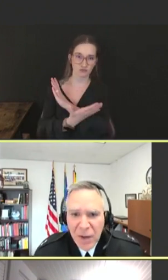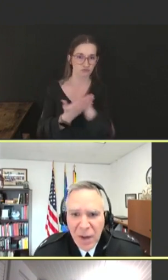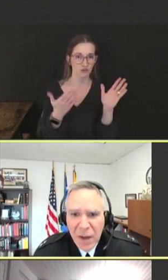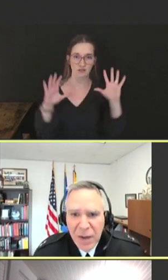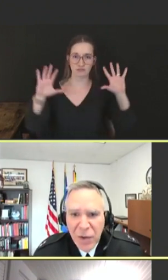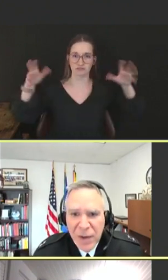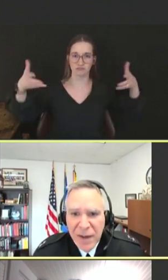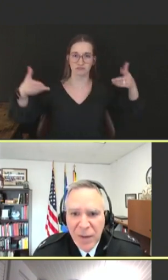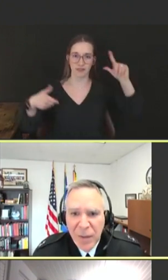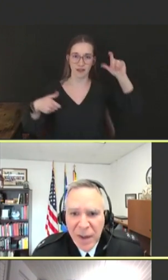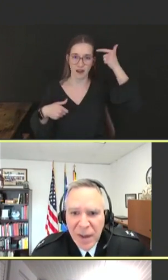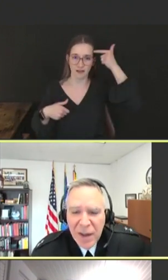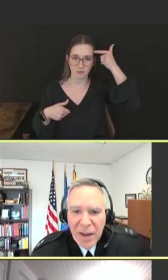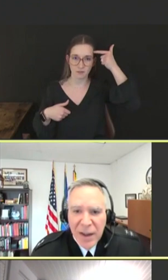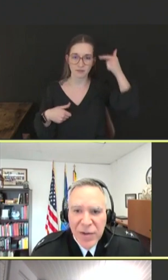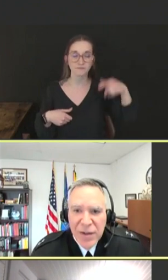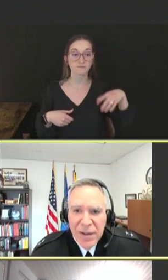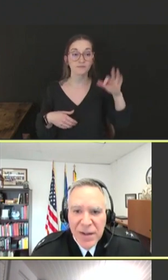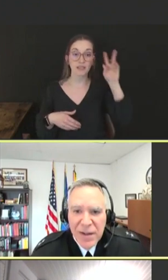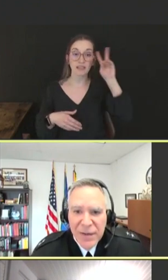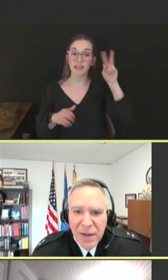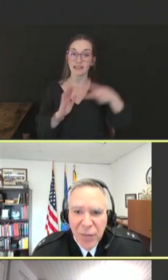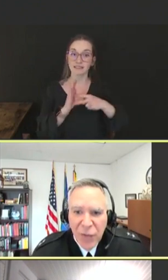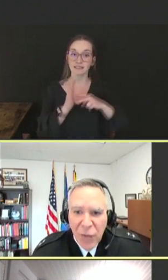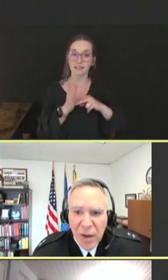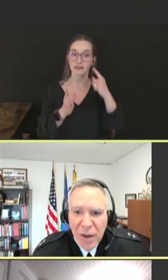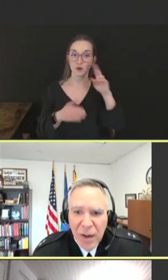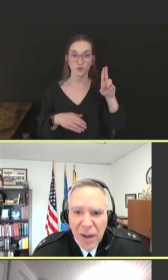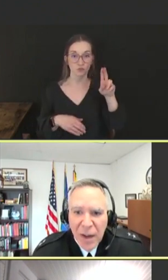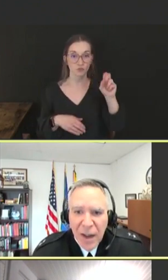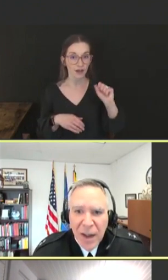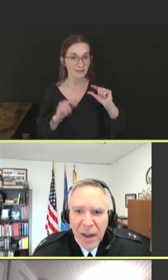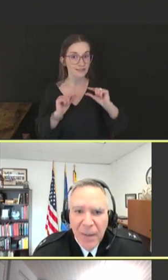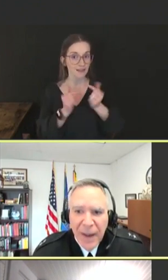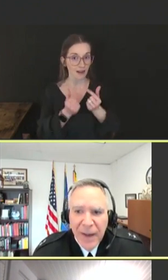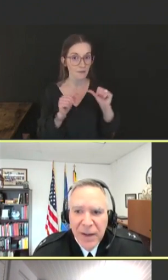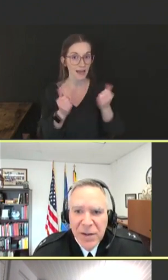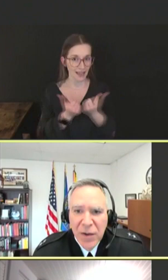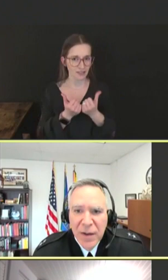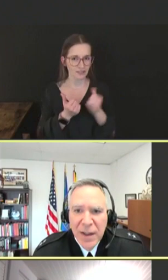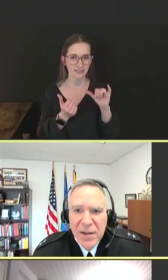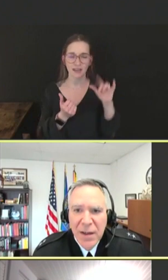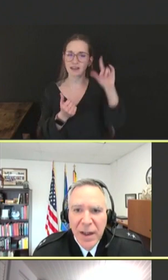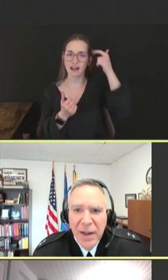U.S. government agencies, as I've said before, and let's go to the next slide.